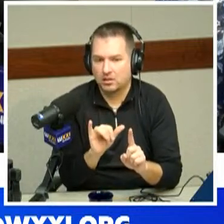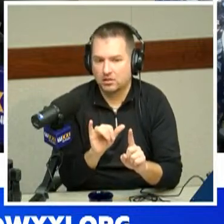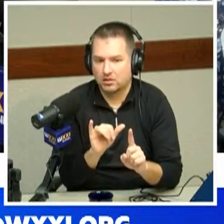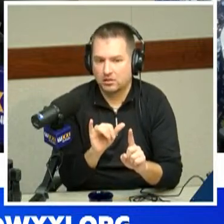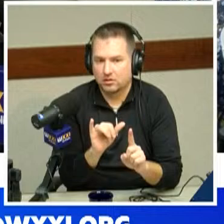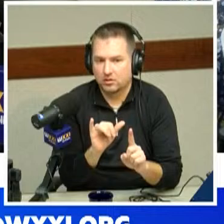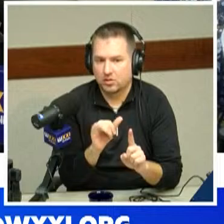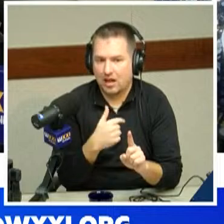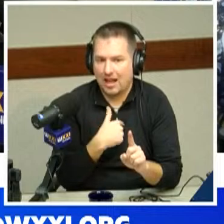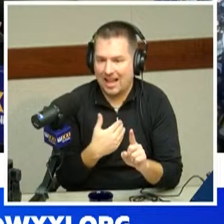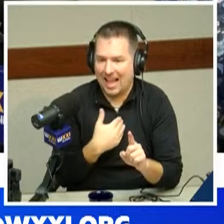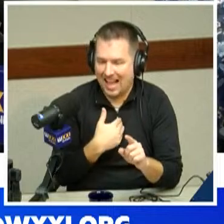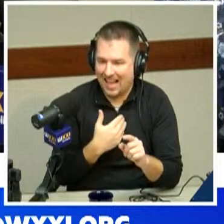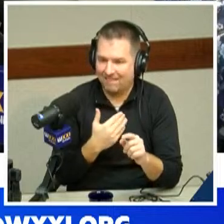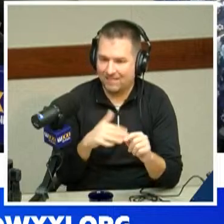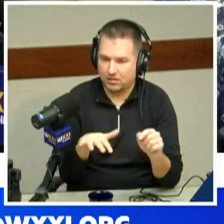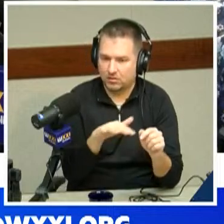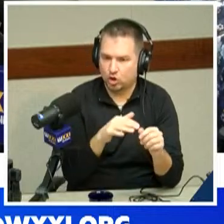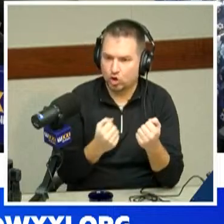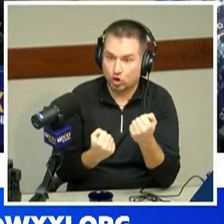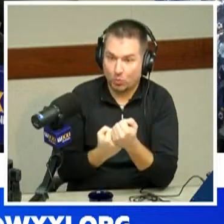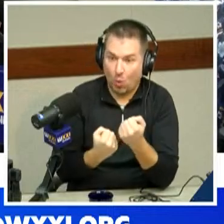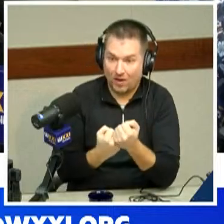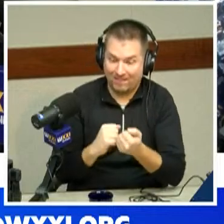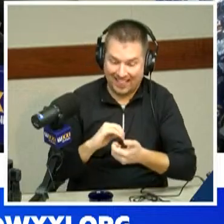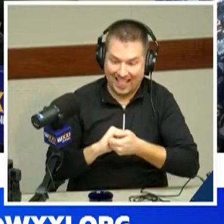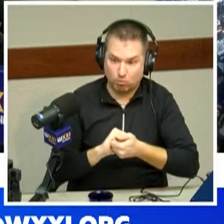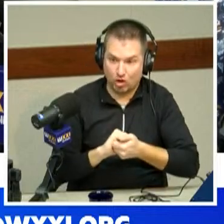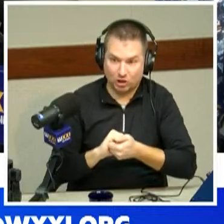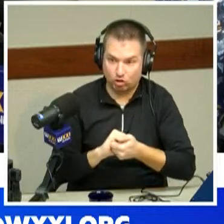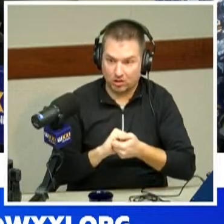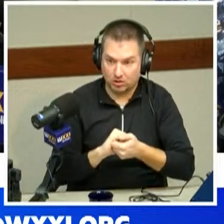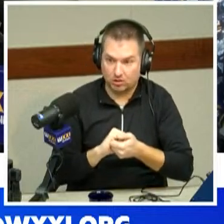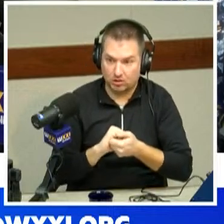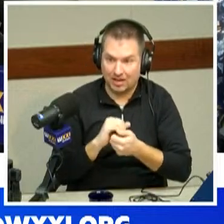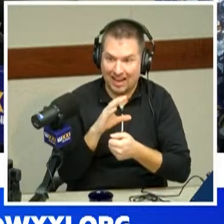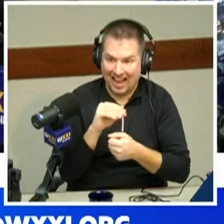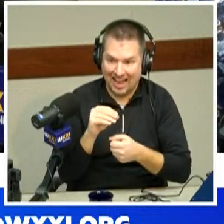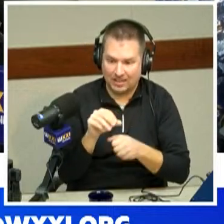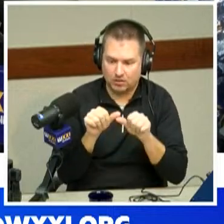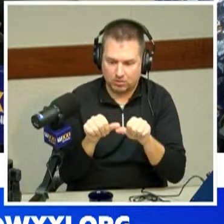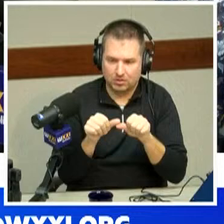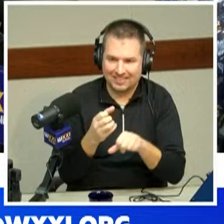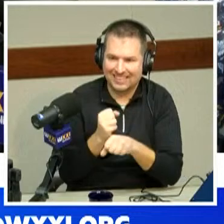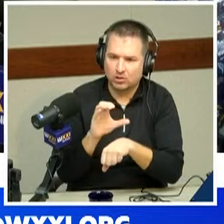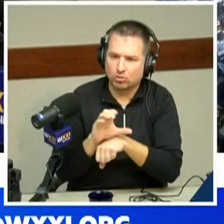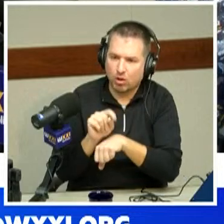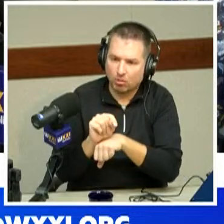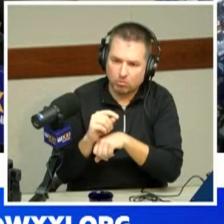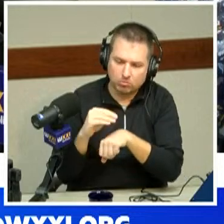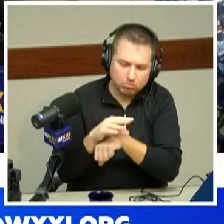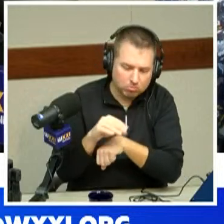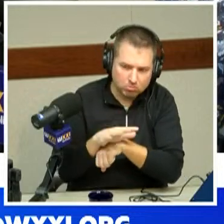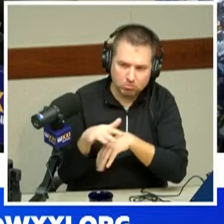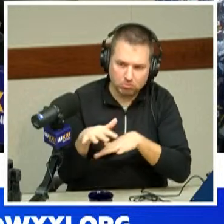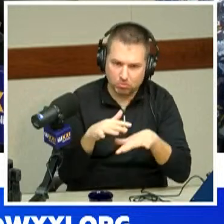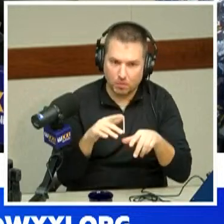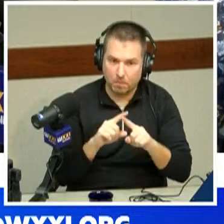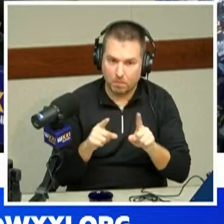such a supportive collaboration and consultation group but personally I also really want to be have